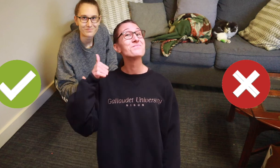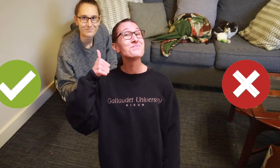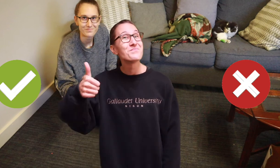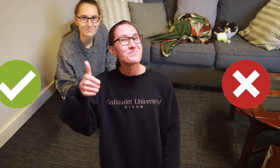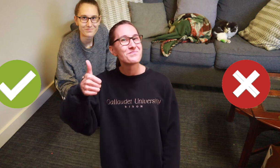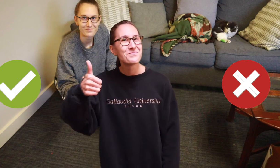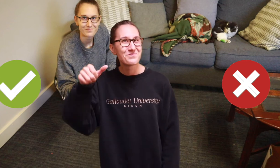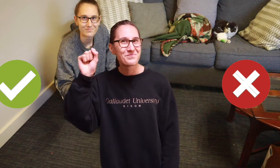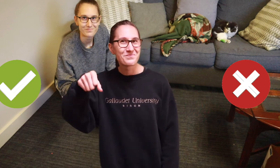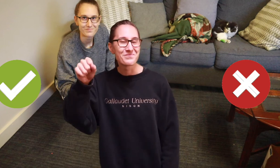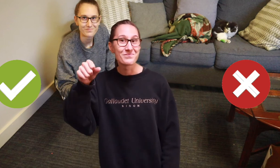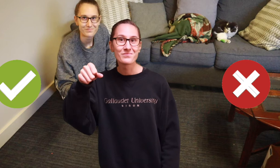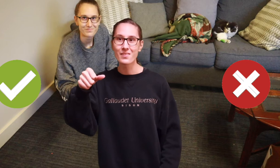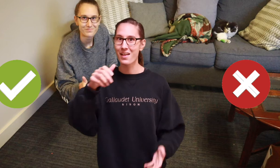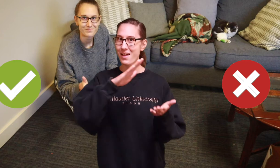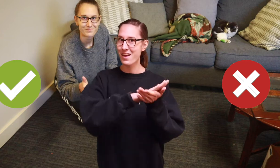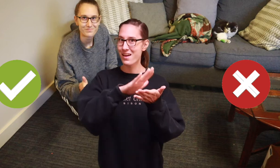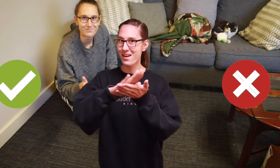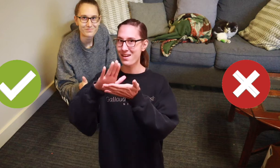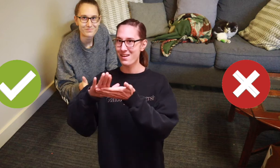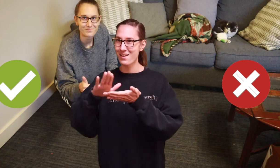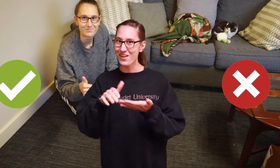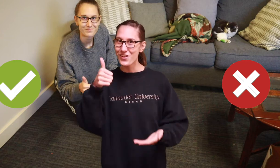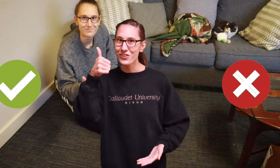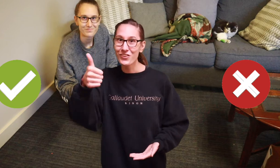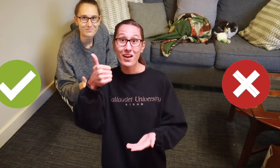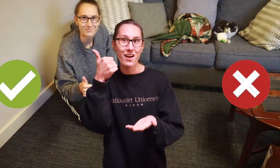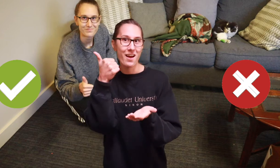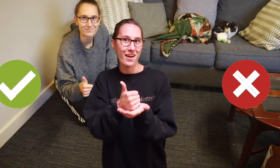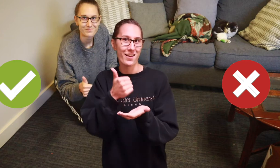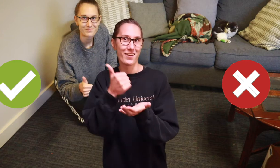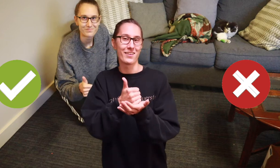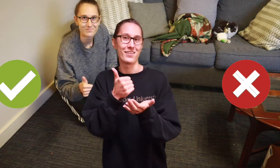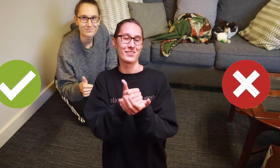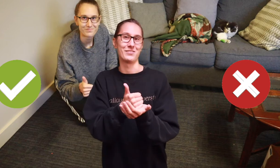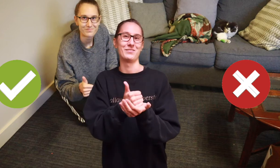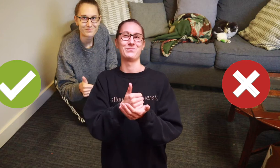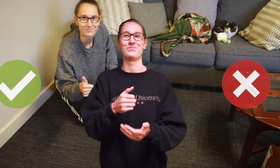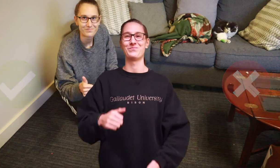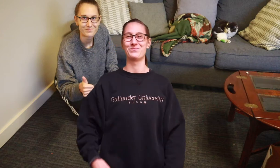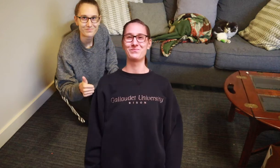Good. Yes! Cleaning up is very helpful